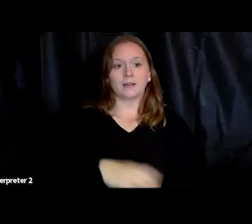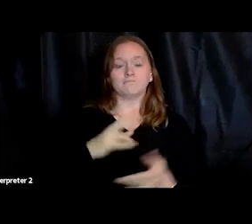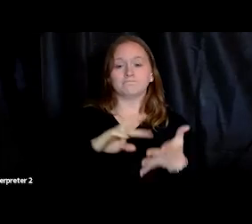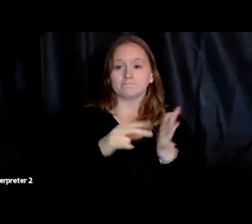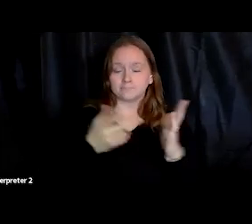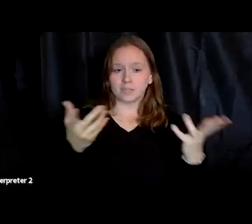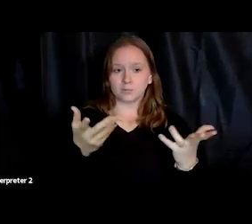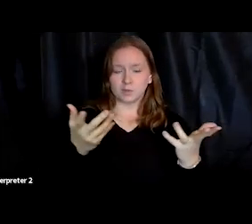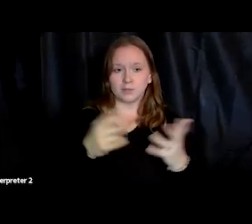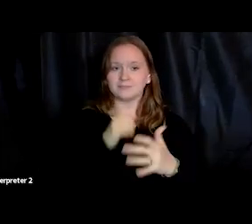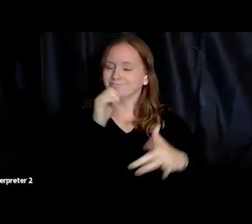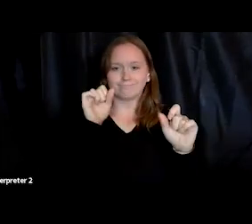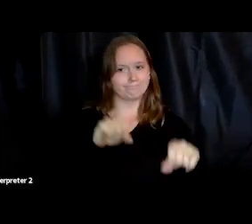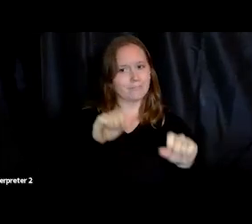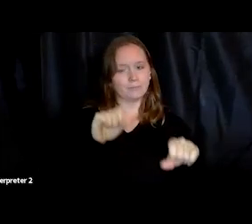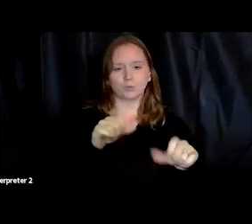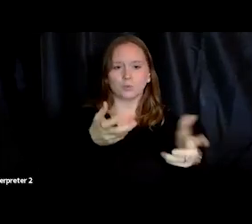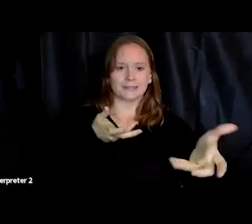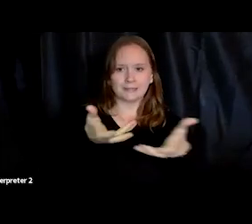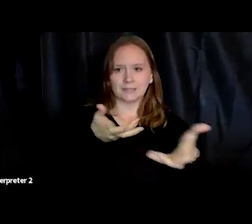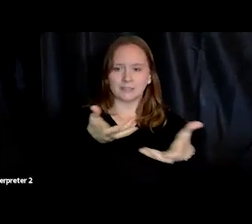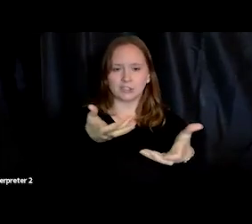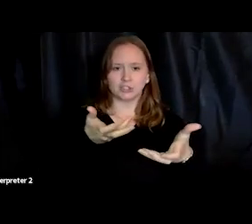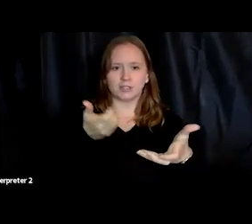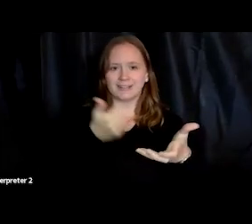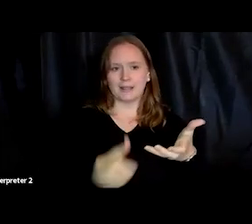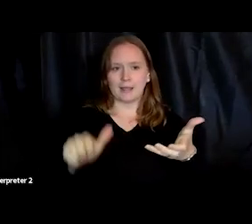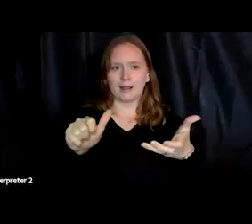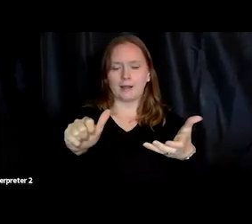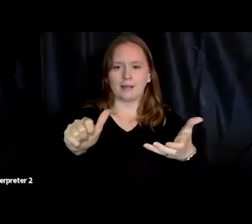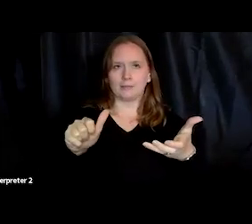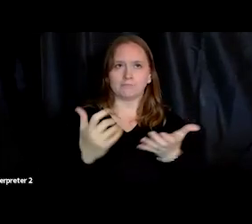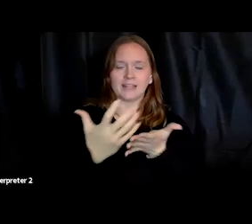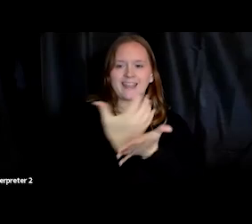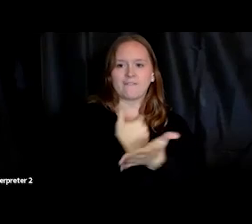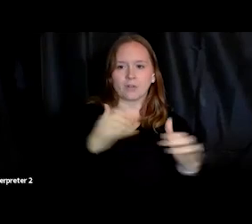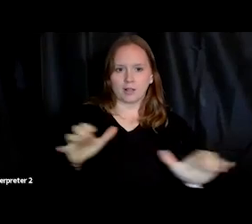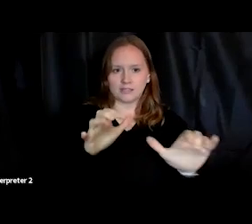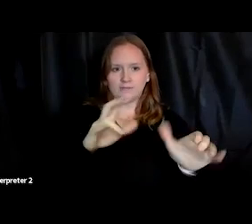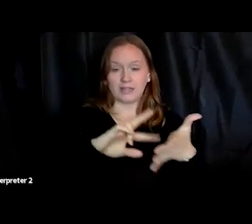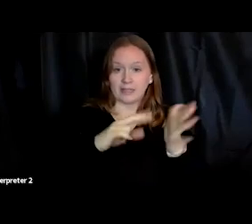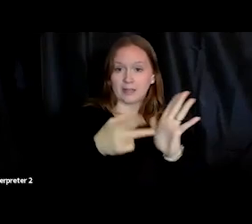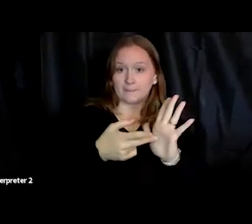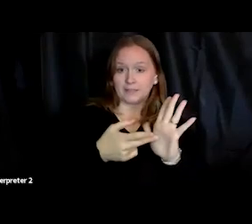in any substantial gainful activity. That means work that would earn the applicant